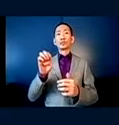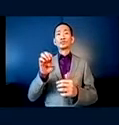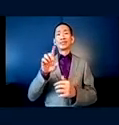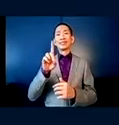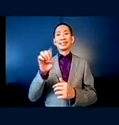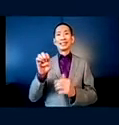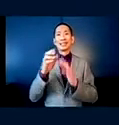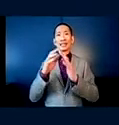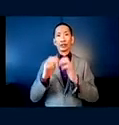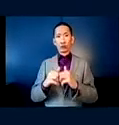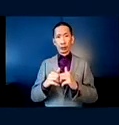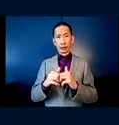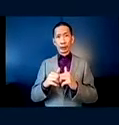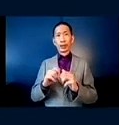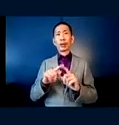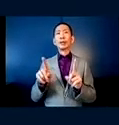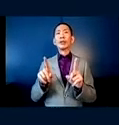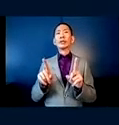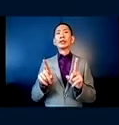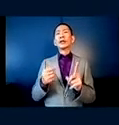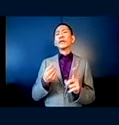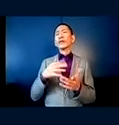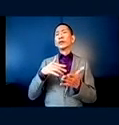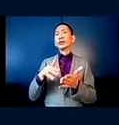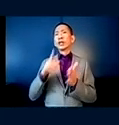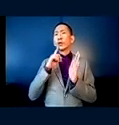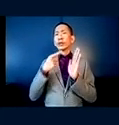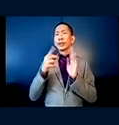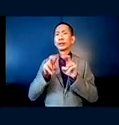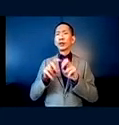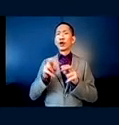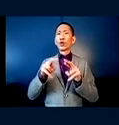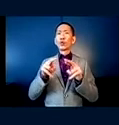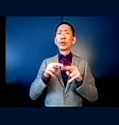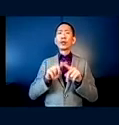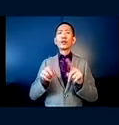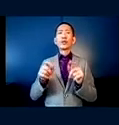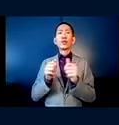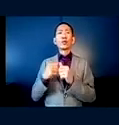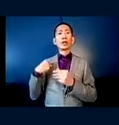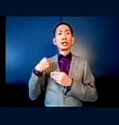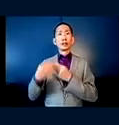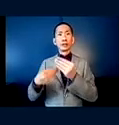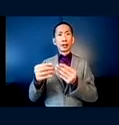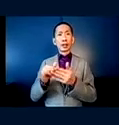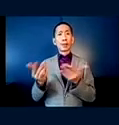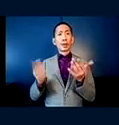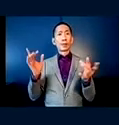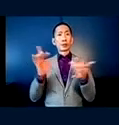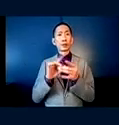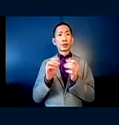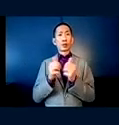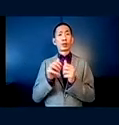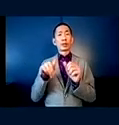MENTIONED EARLIER IN THE TALK.